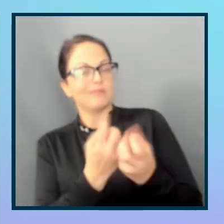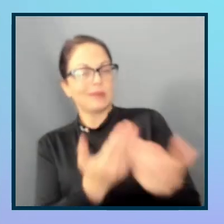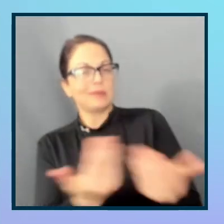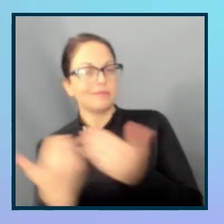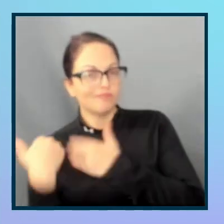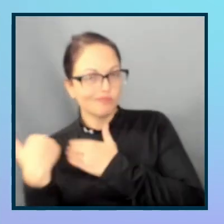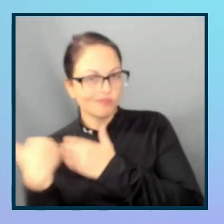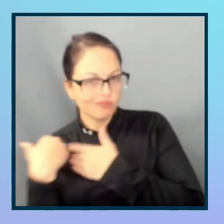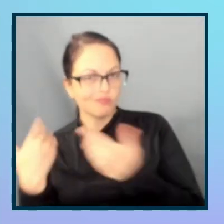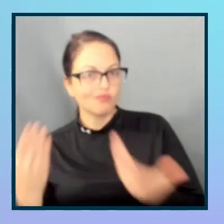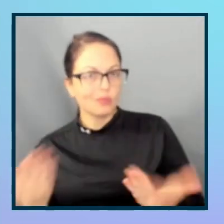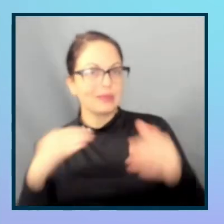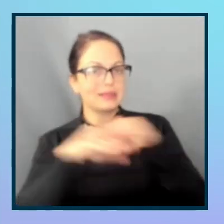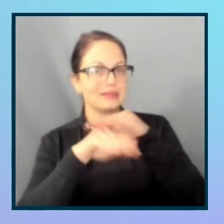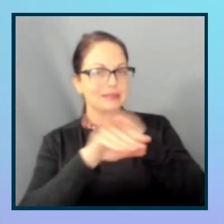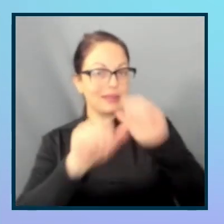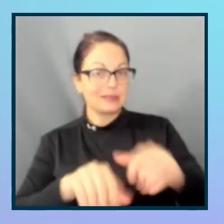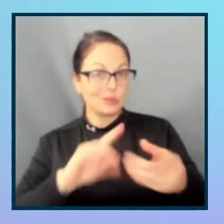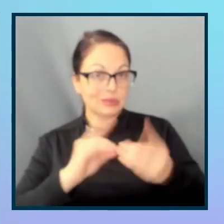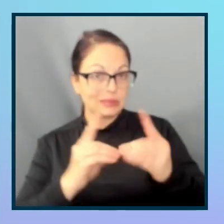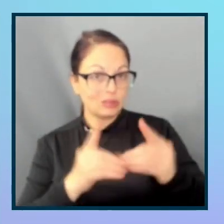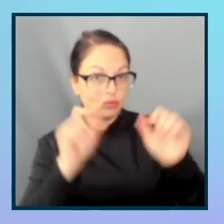what are accessible digital capabilities to our end users.